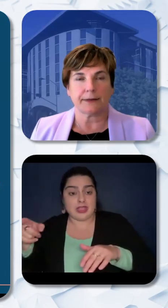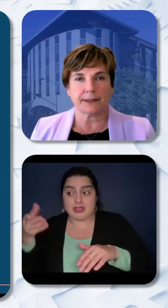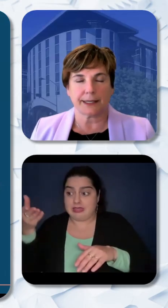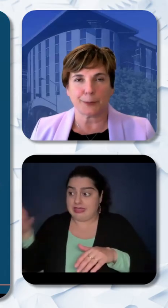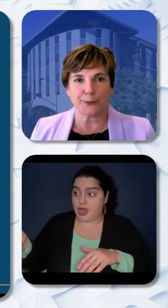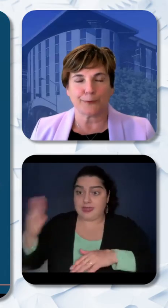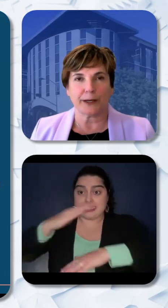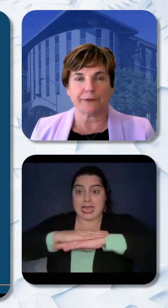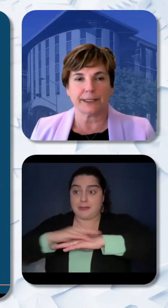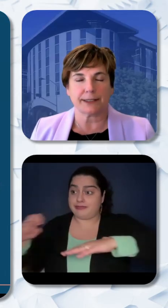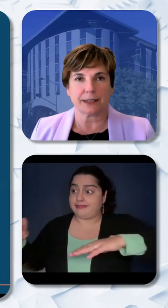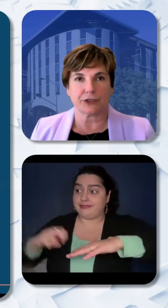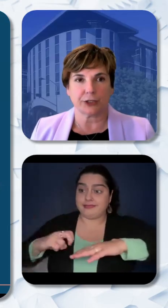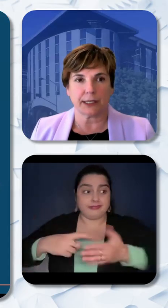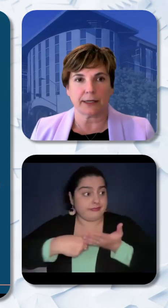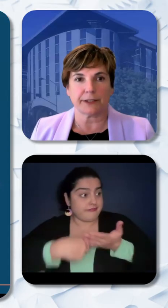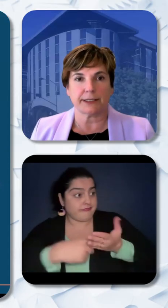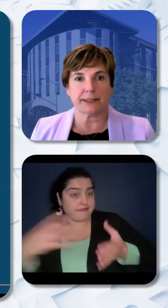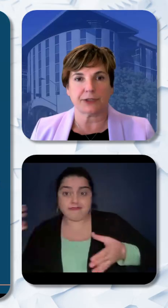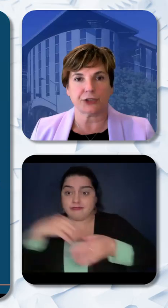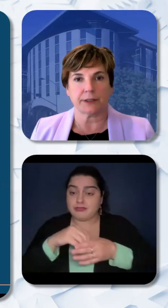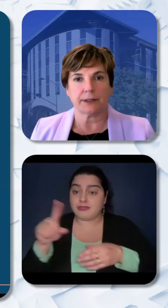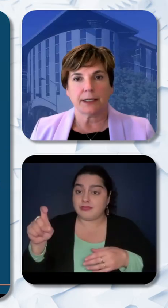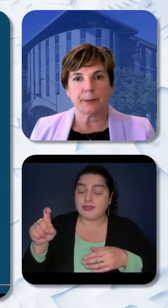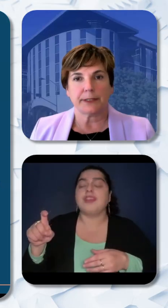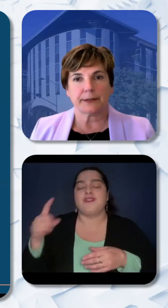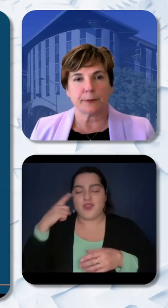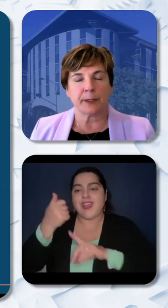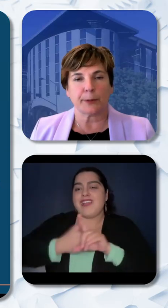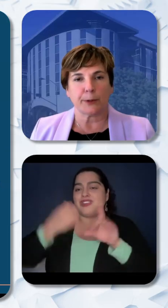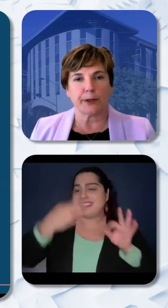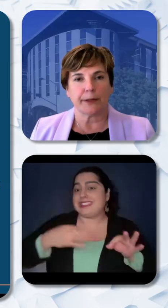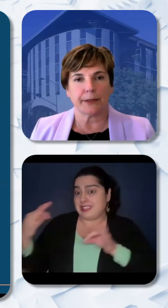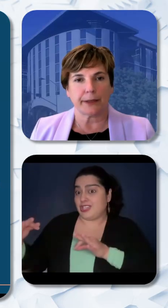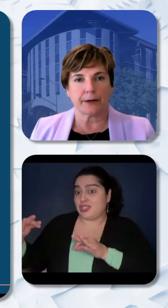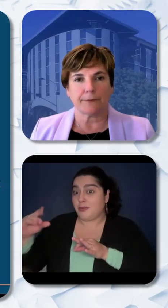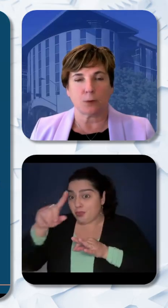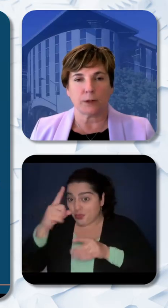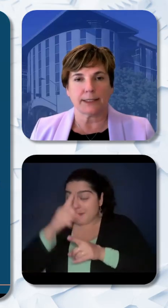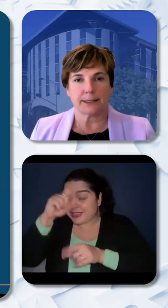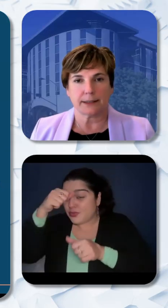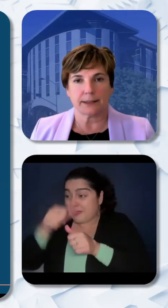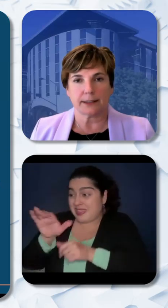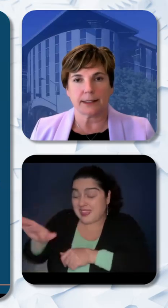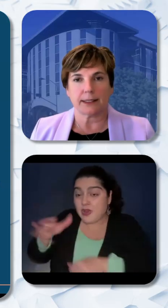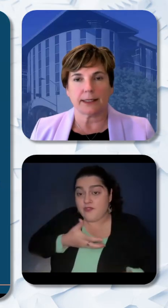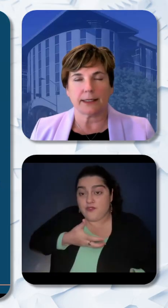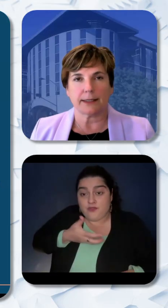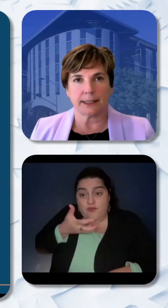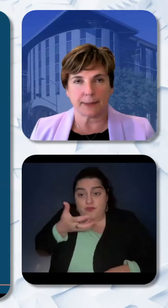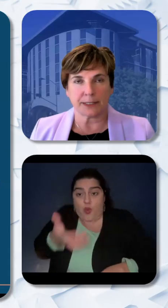at the table, for every discussion and every decision? Because remember, their voice